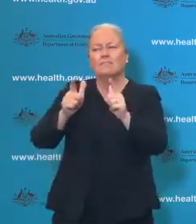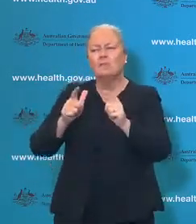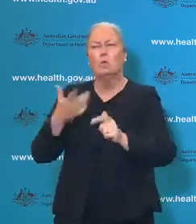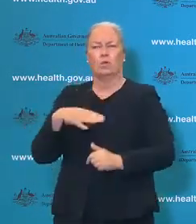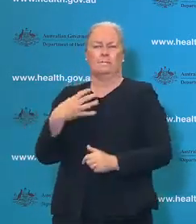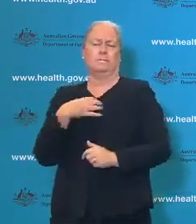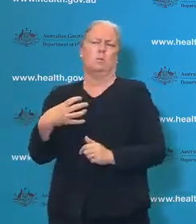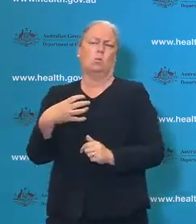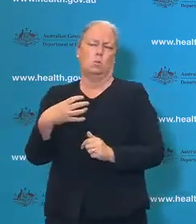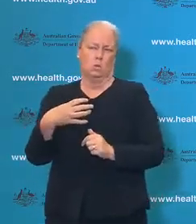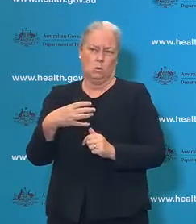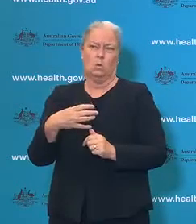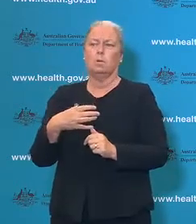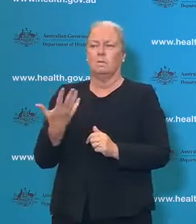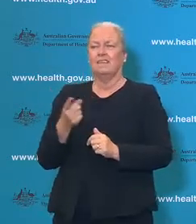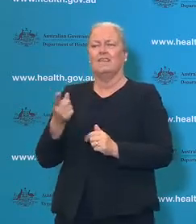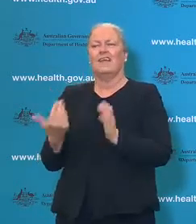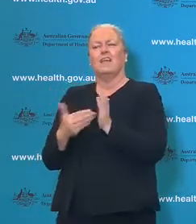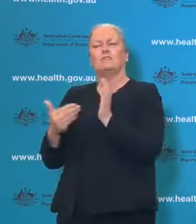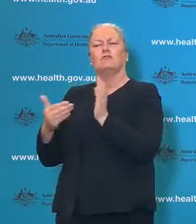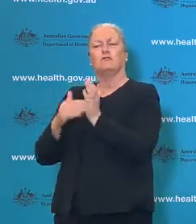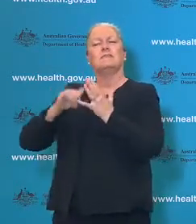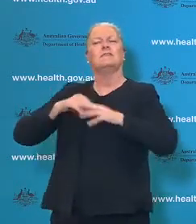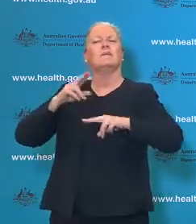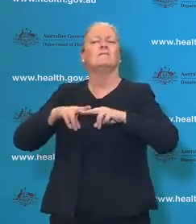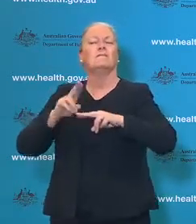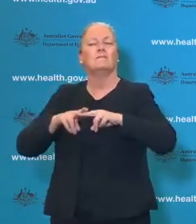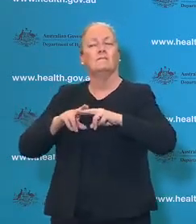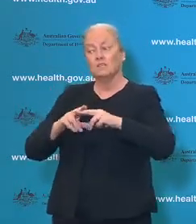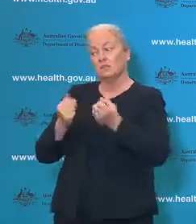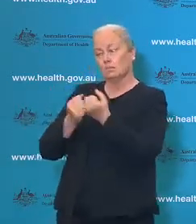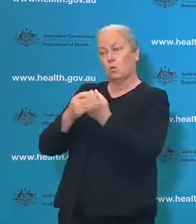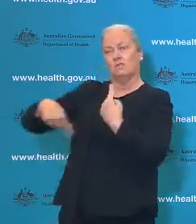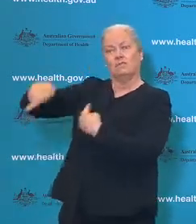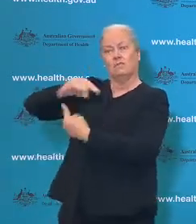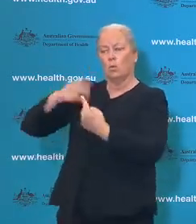act as a second crew member, to support paramedics at the scene and when they